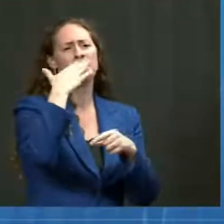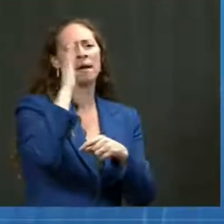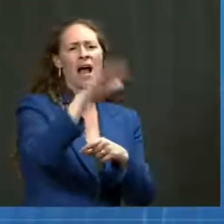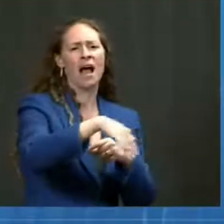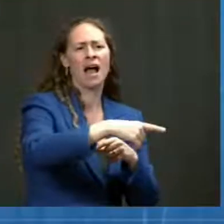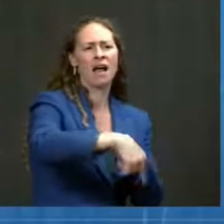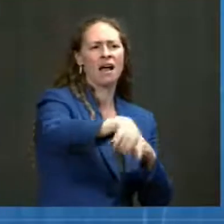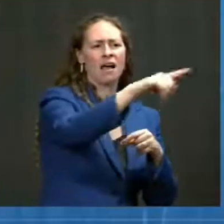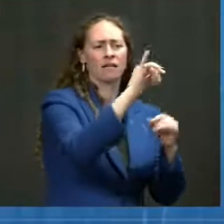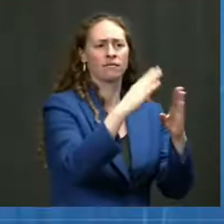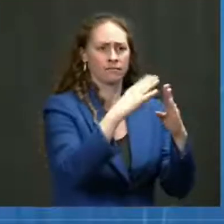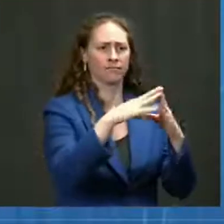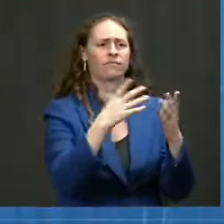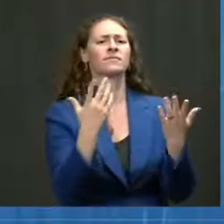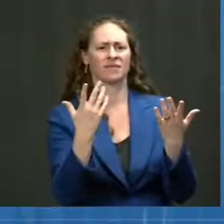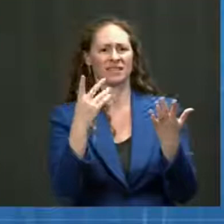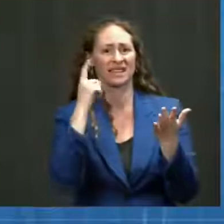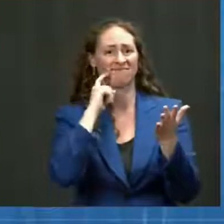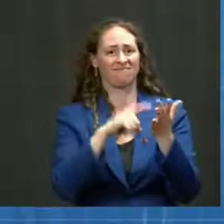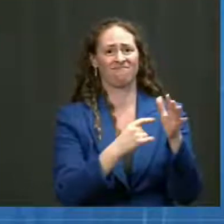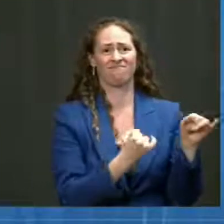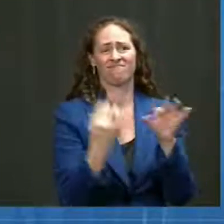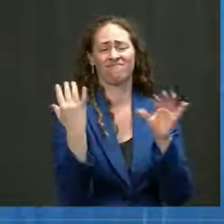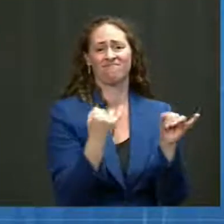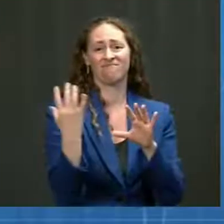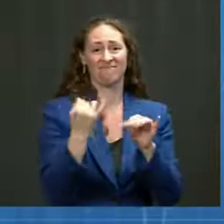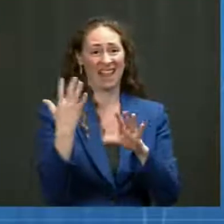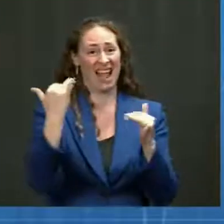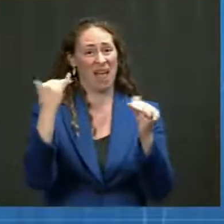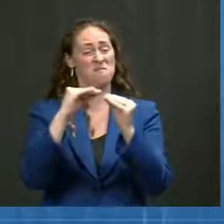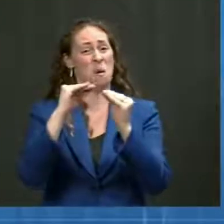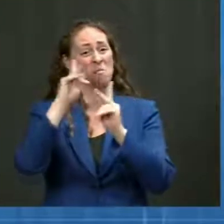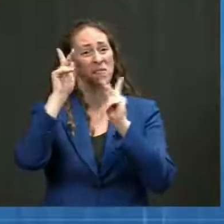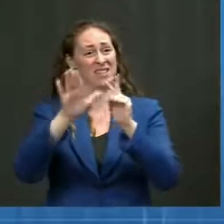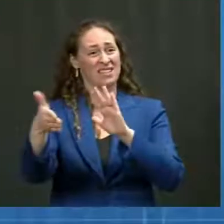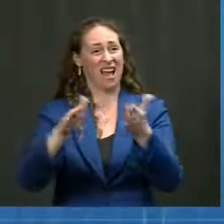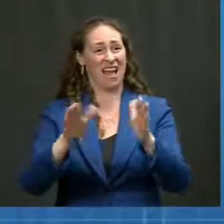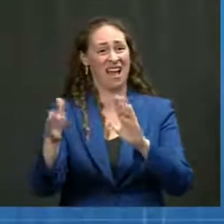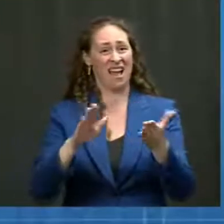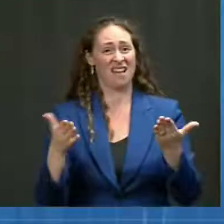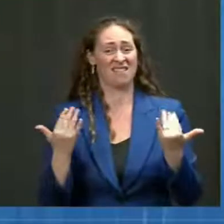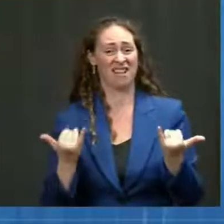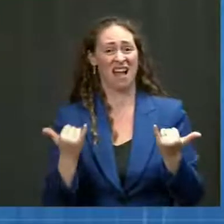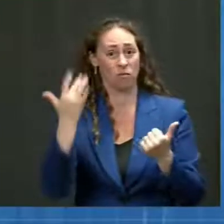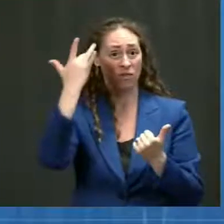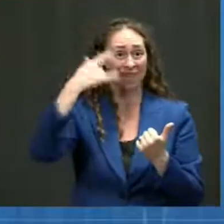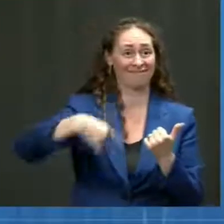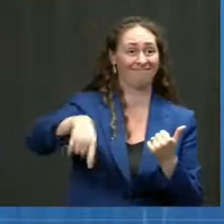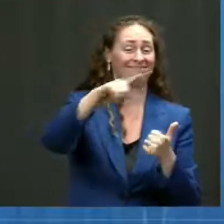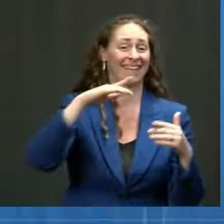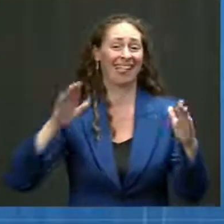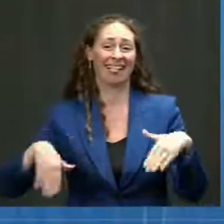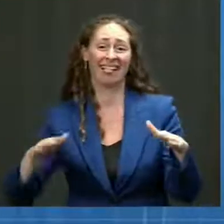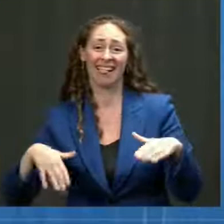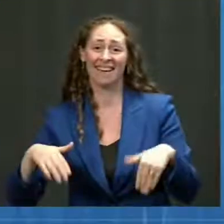GET SEVERE COVID-19. IN THESE AREAS, THE DATA ARE SHOWING US THAT THE MORE PEOPLE WHO ARE IN THE HOSPITAL, AND